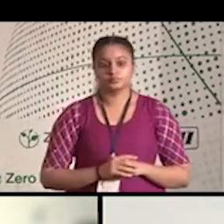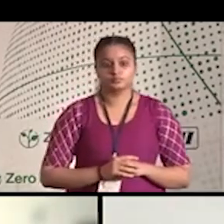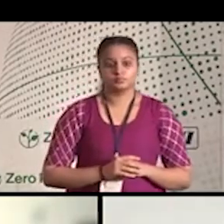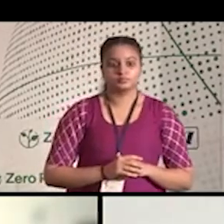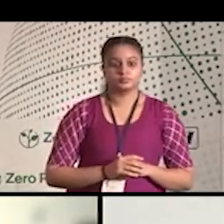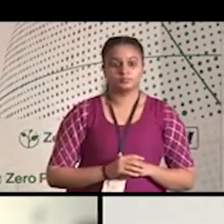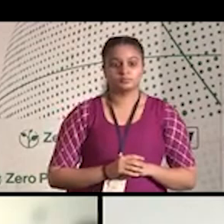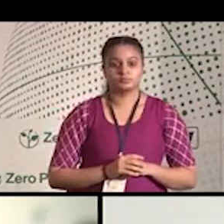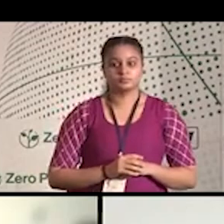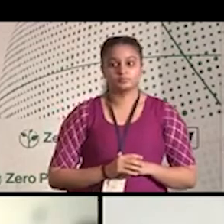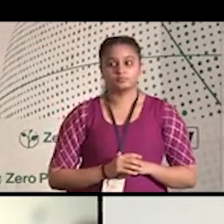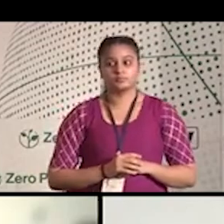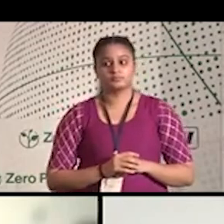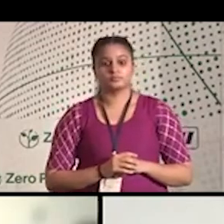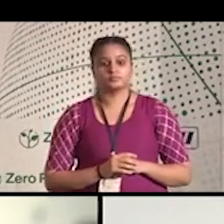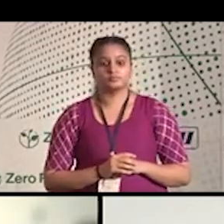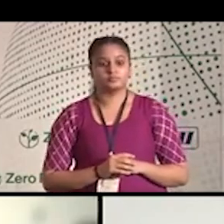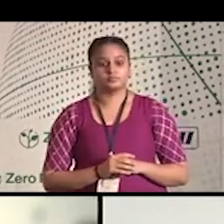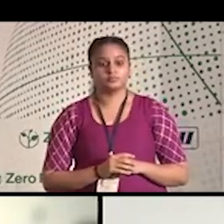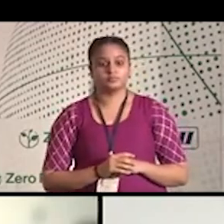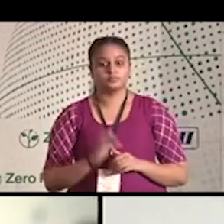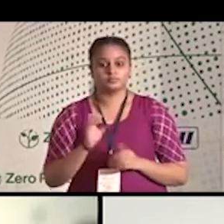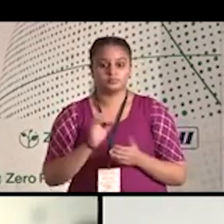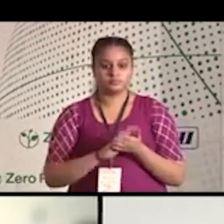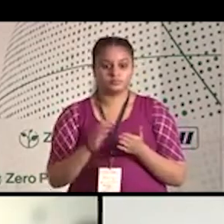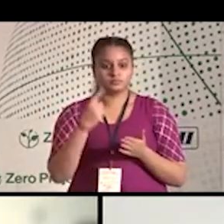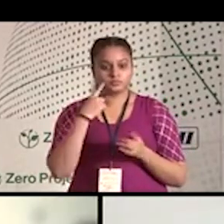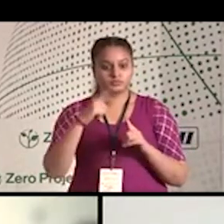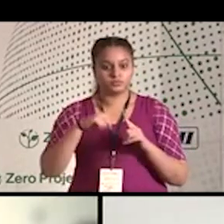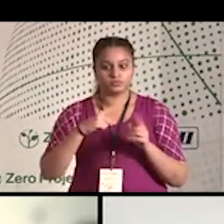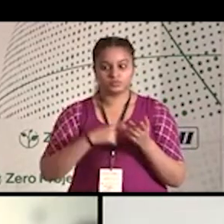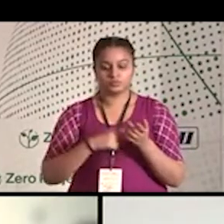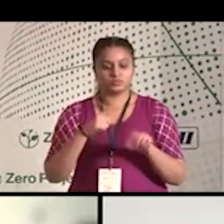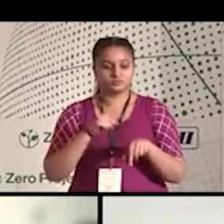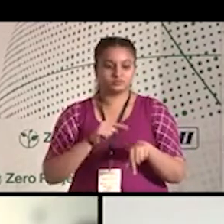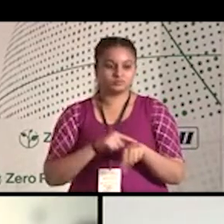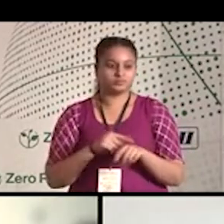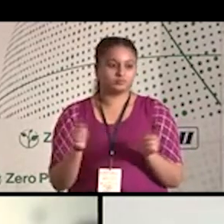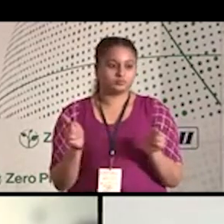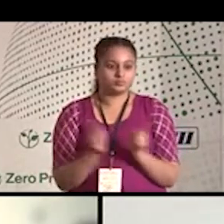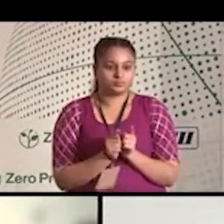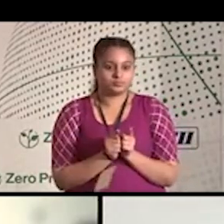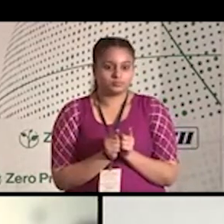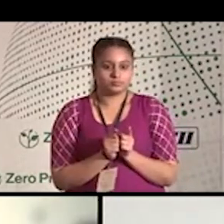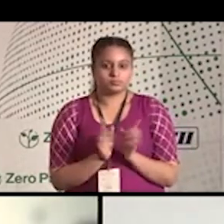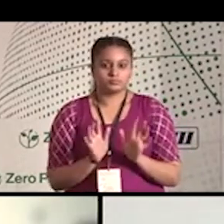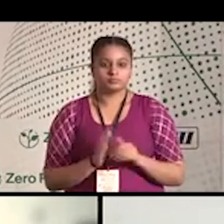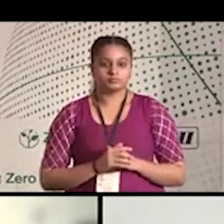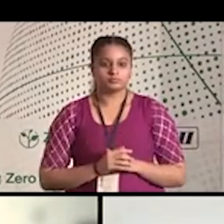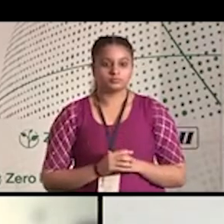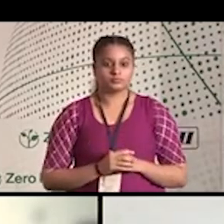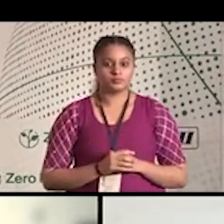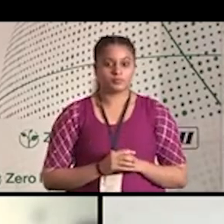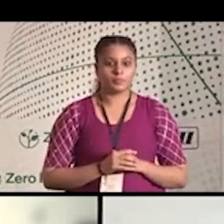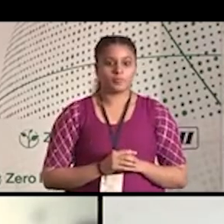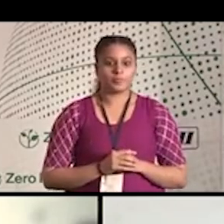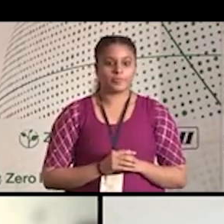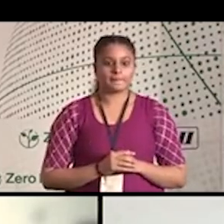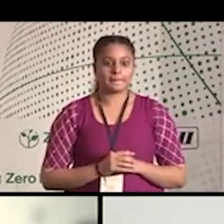And I would need your help. If we have dearth of time to draw, I'm doing the part of the co-moderator here